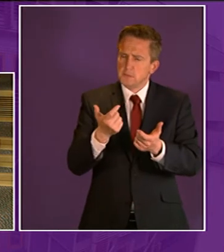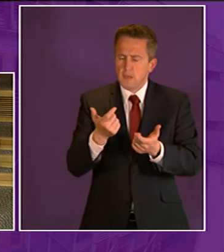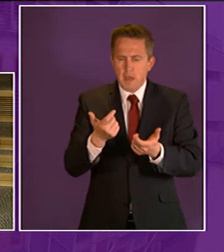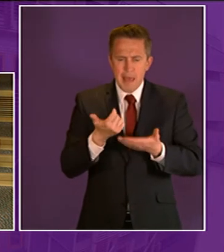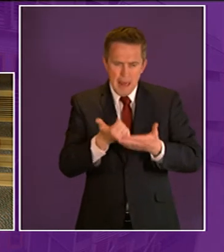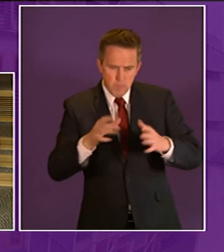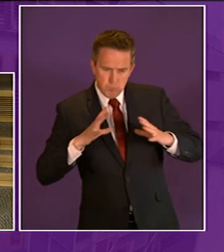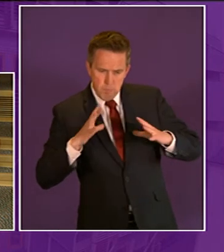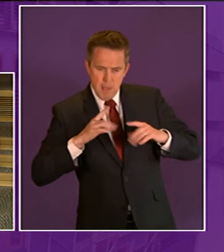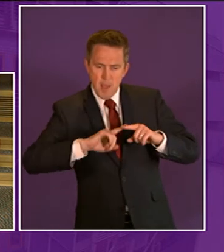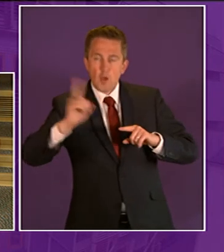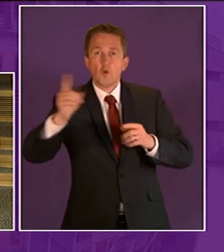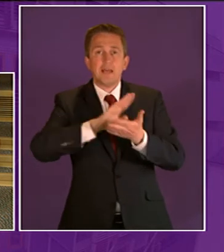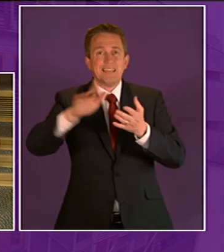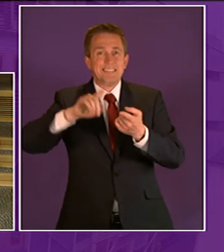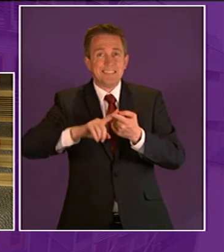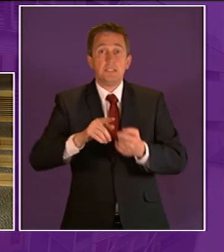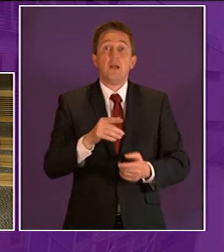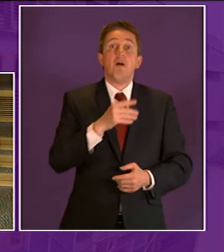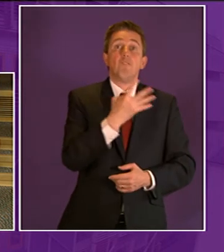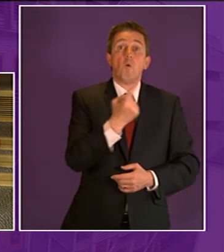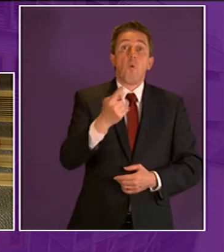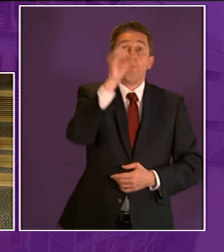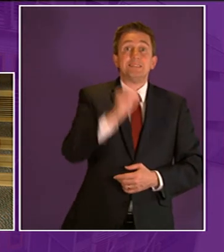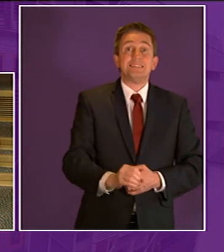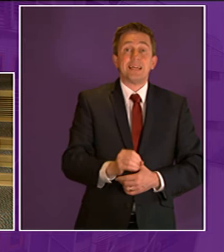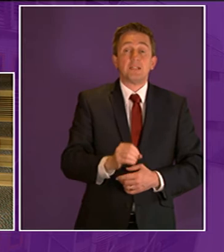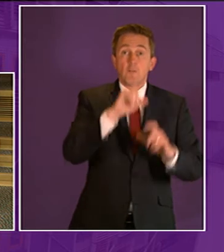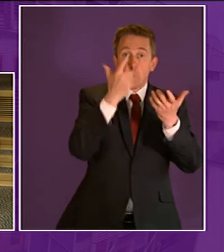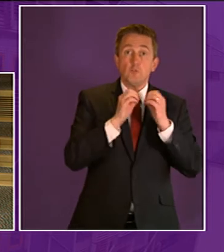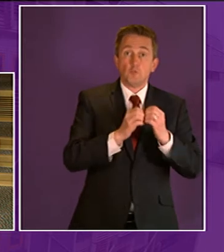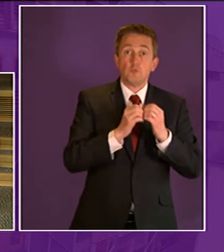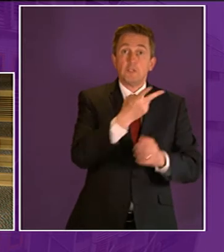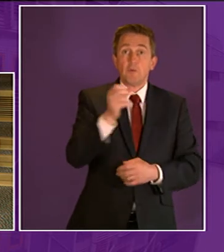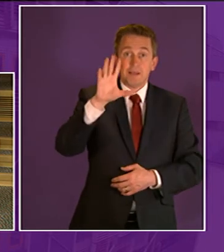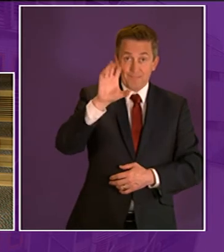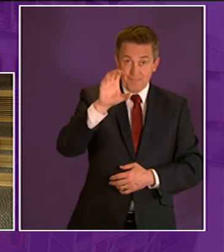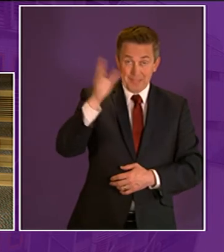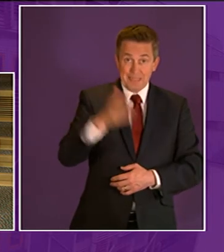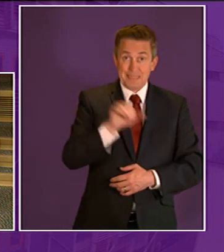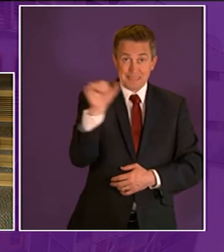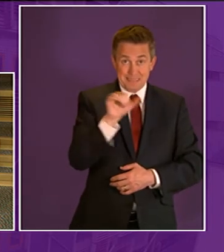More than 41 per cent of all full-time college activity in 2015-16 was in higher education,